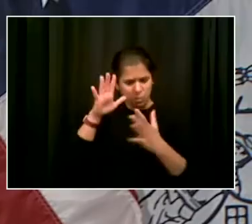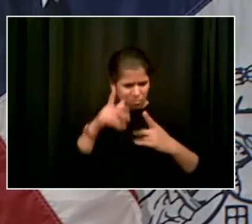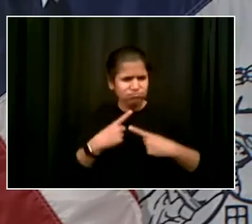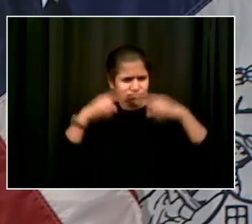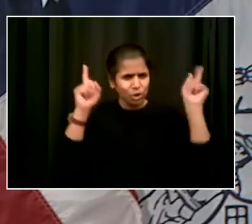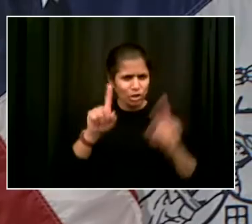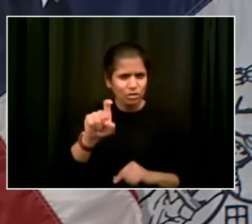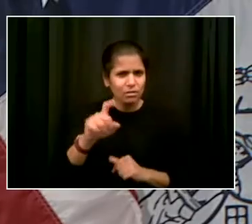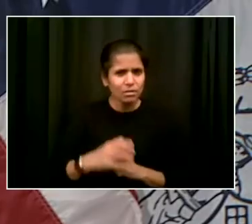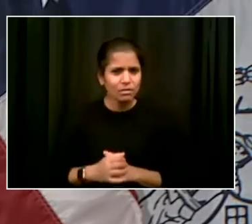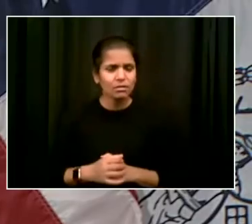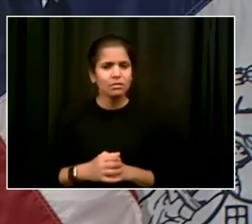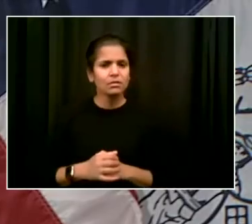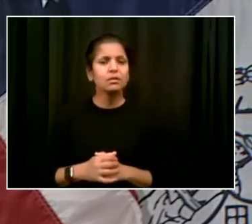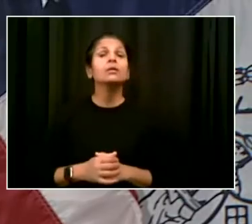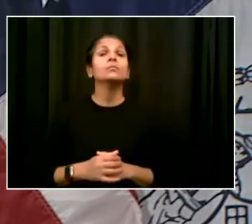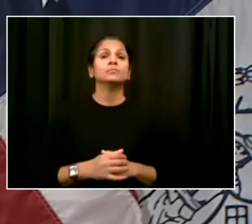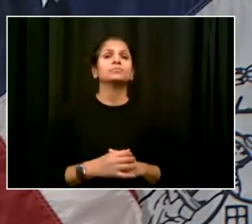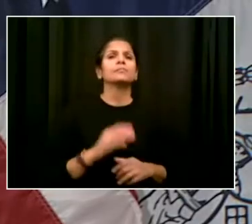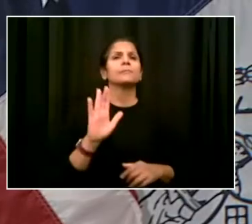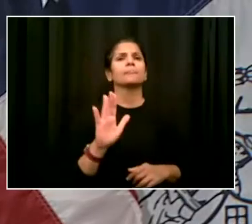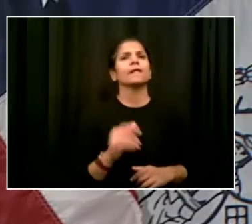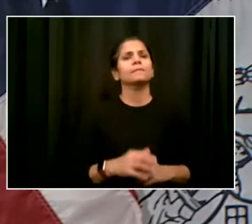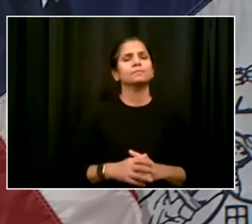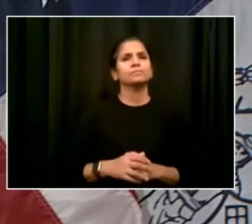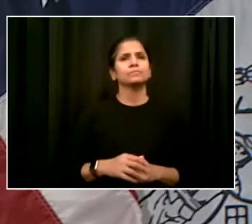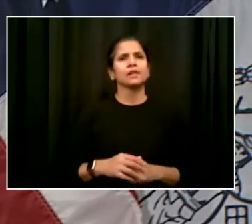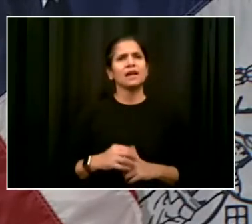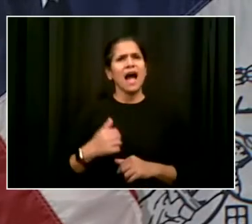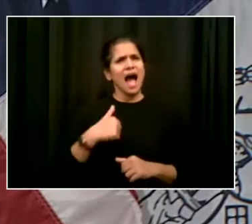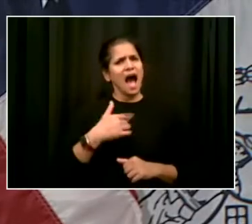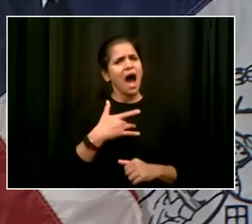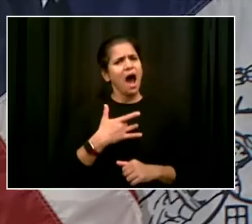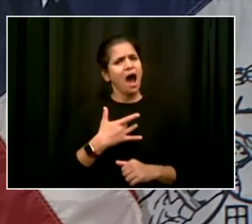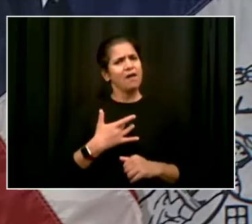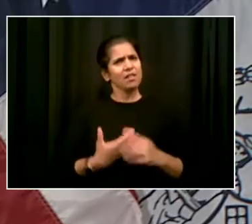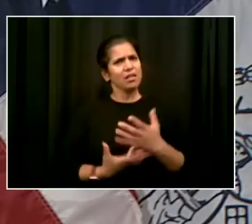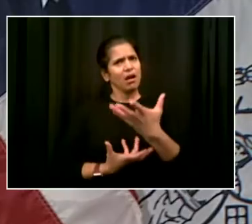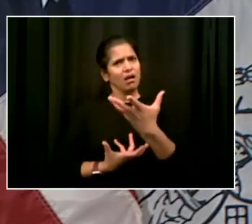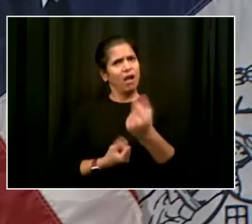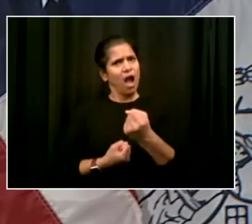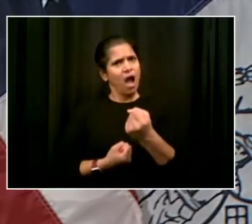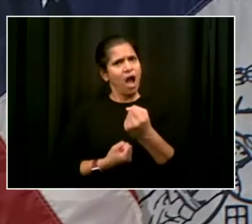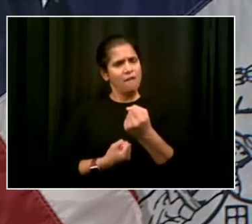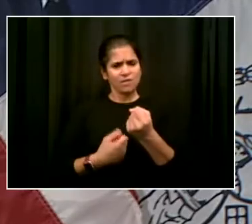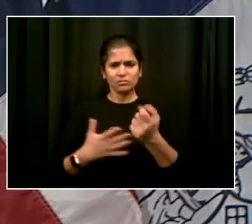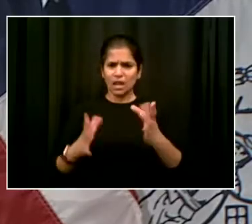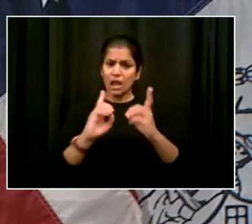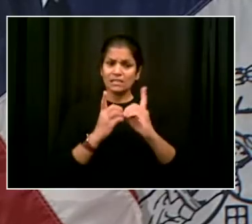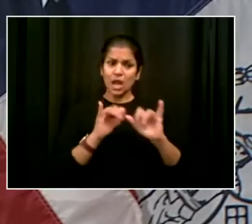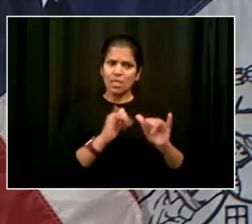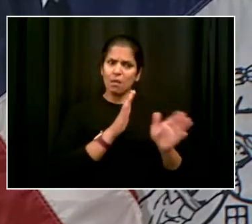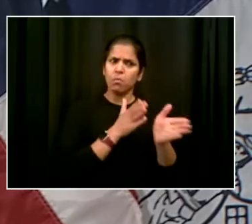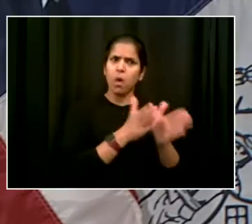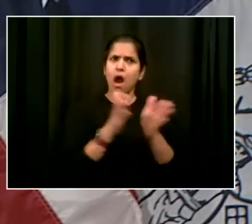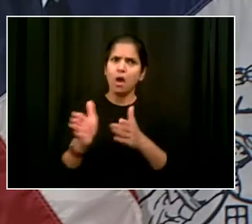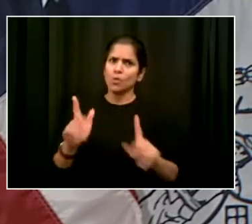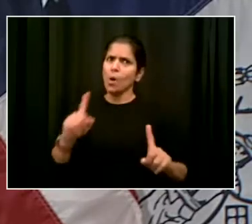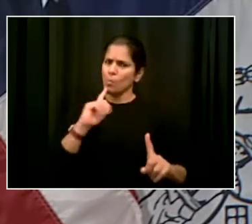ALL TURNED TO THE CHANCELLOR I WILL SPEAK AS A LAYMAN AND AS A PARENT, I DON'T